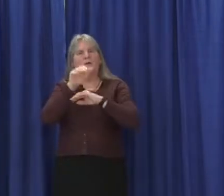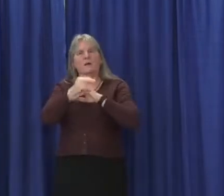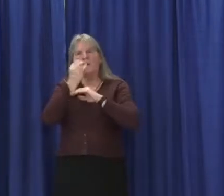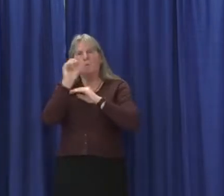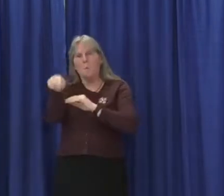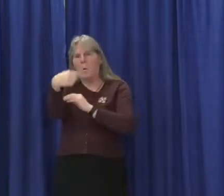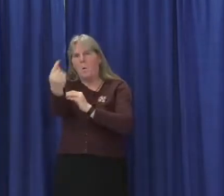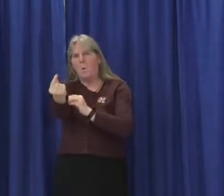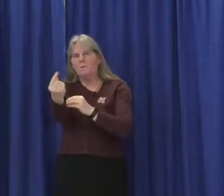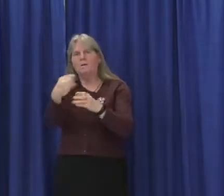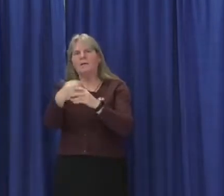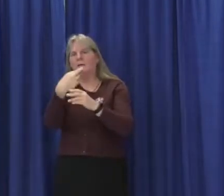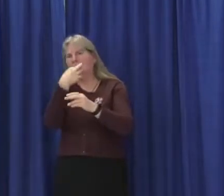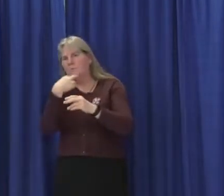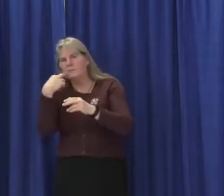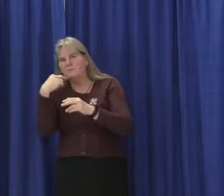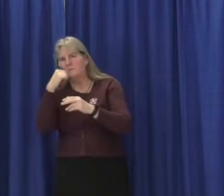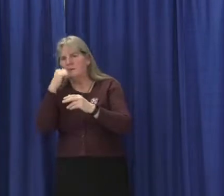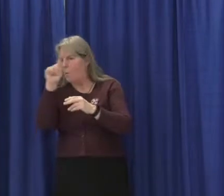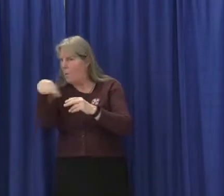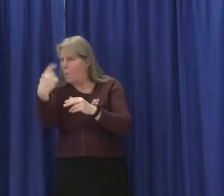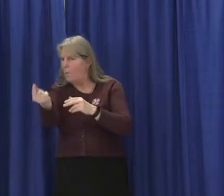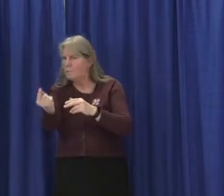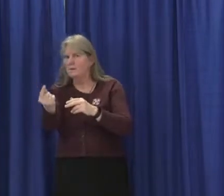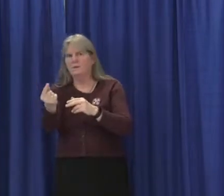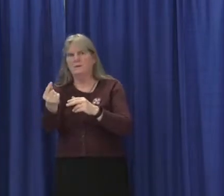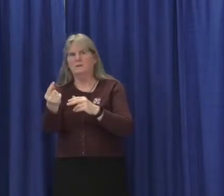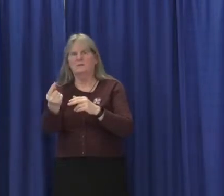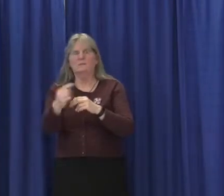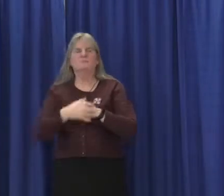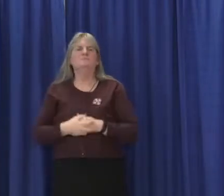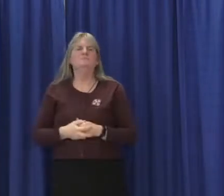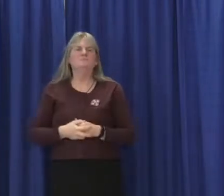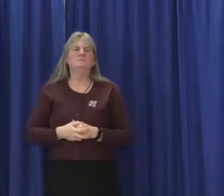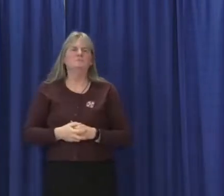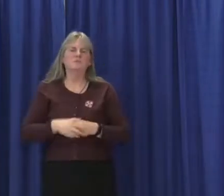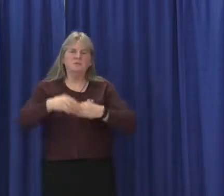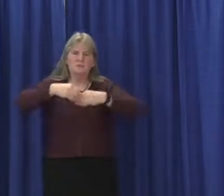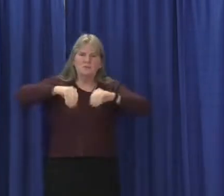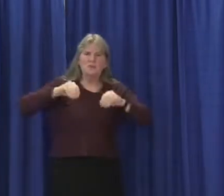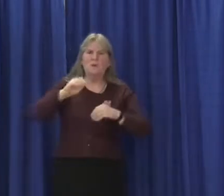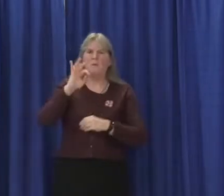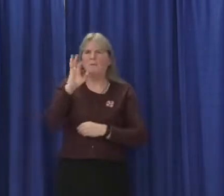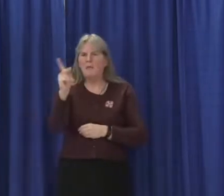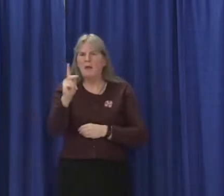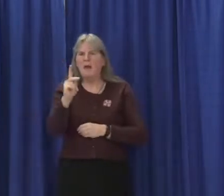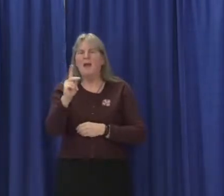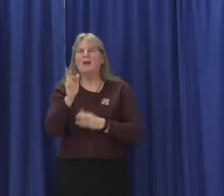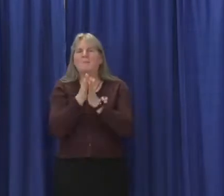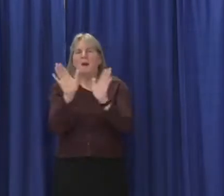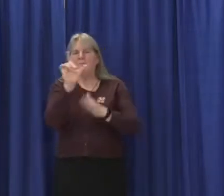in these locations. All stores, banks and public libraries must continue to restrict the number of people